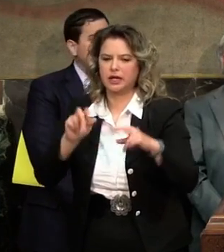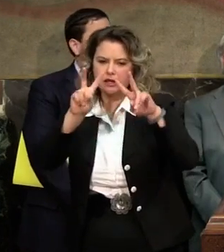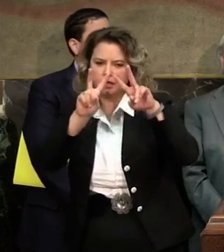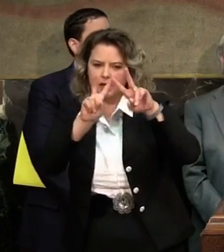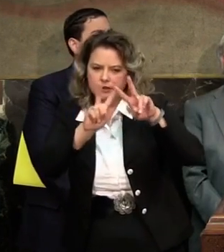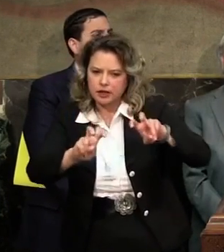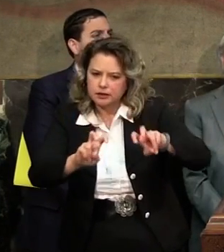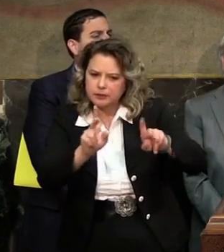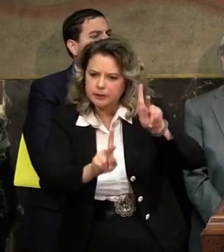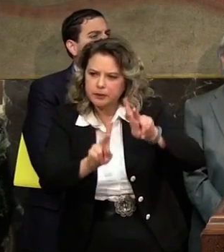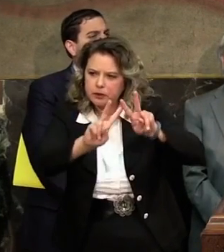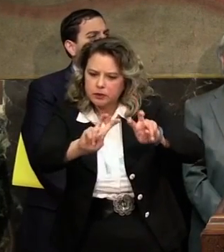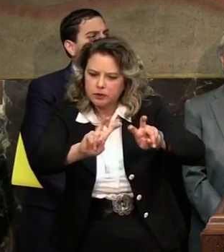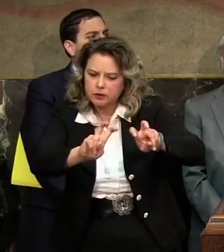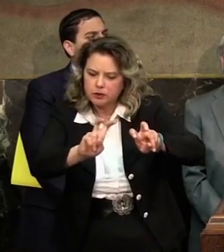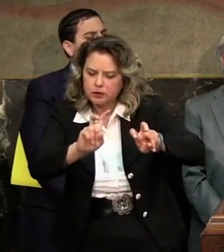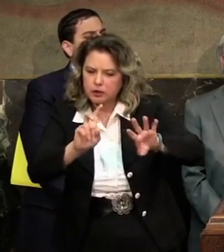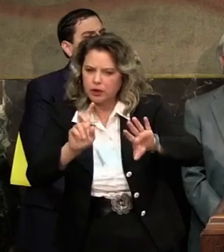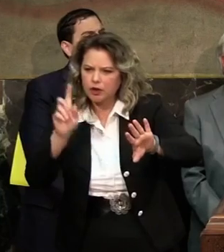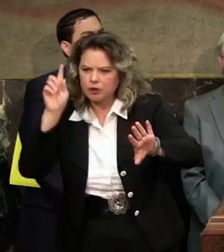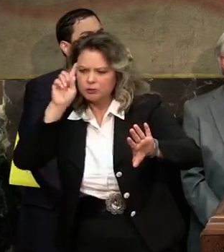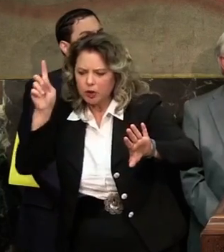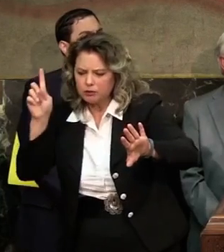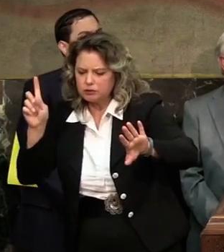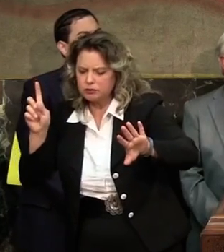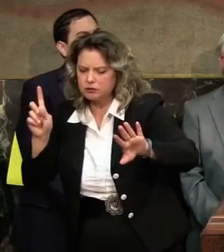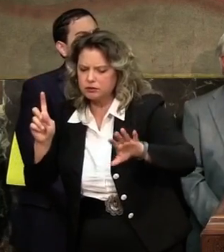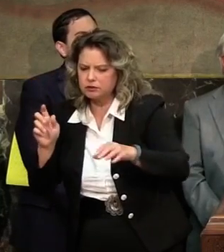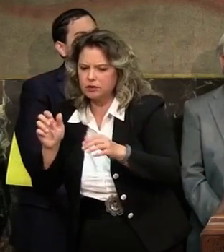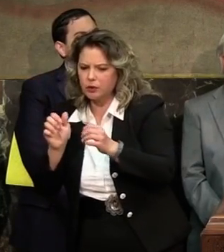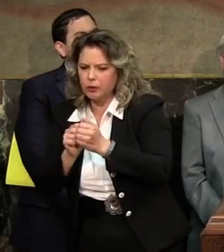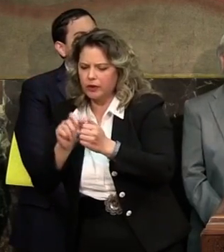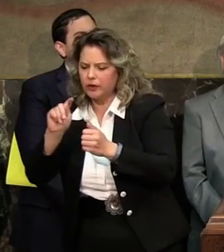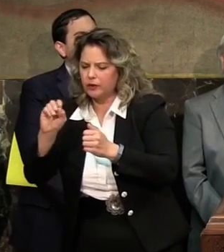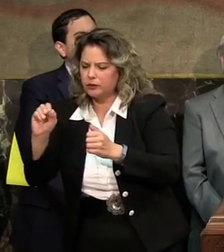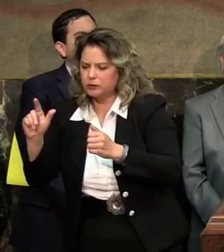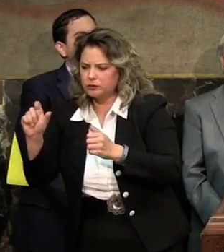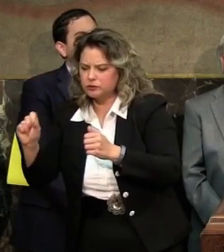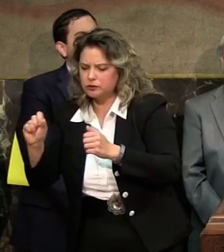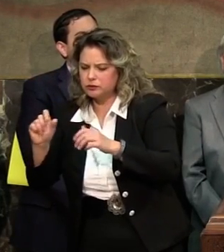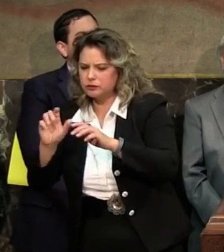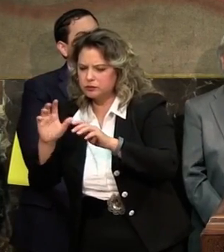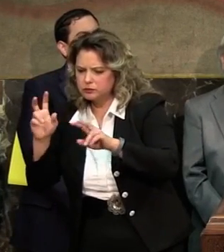with statistically valid and reliable instruments and identify the root causes